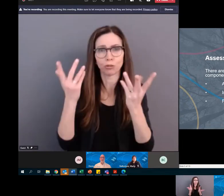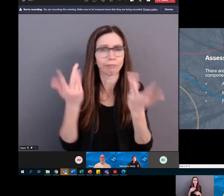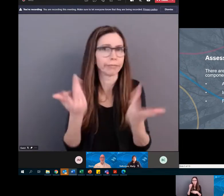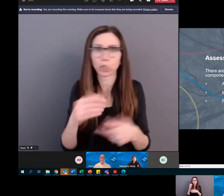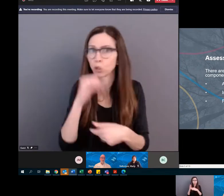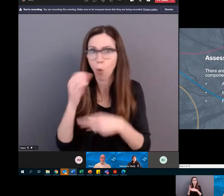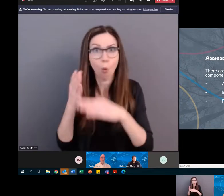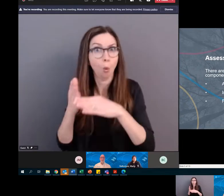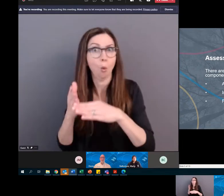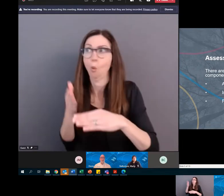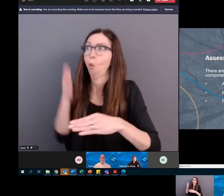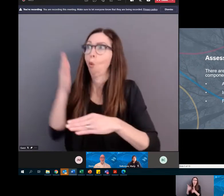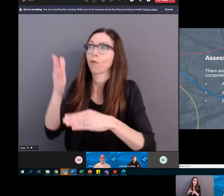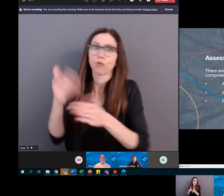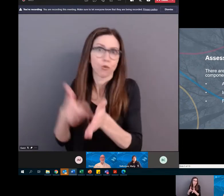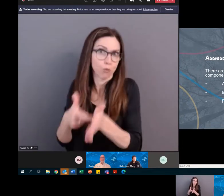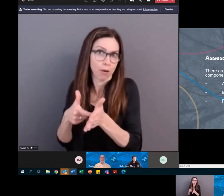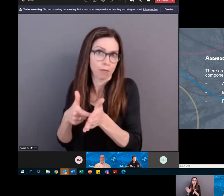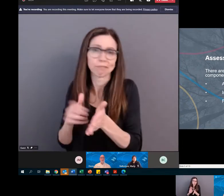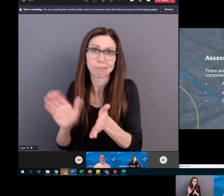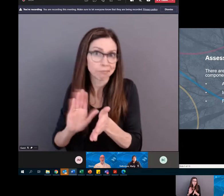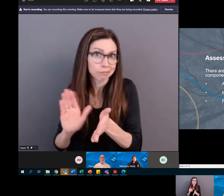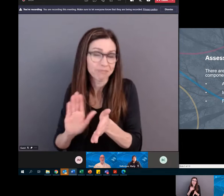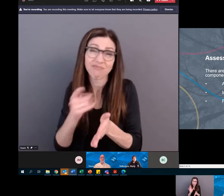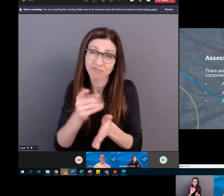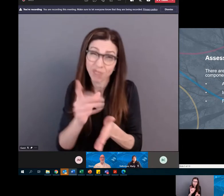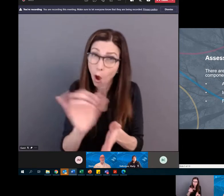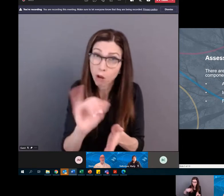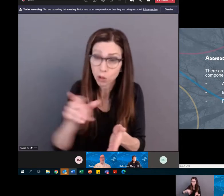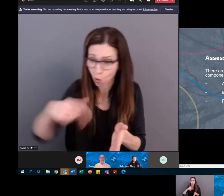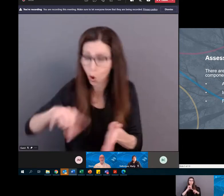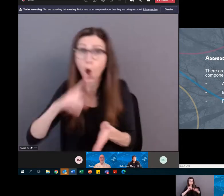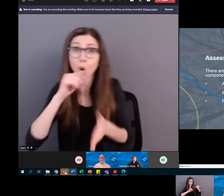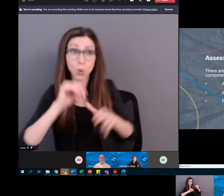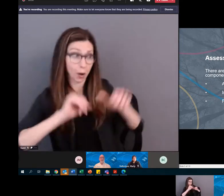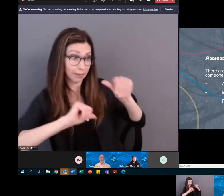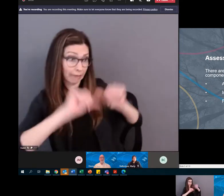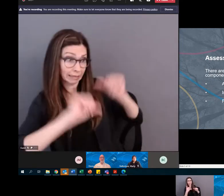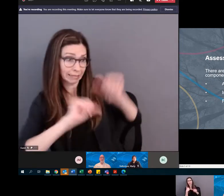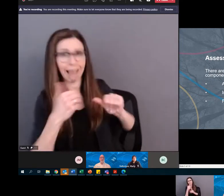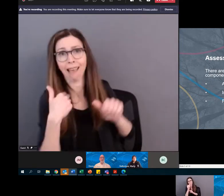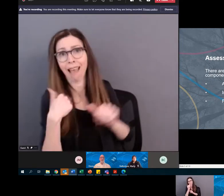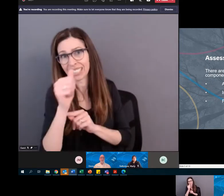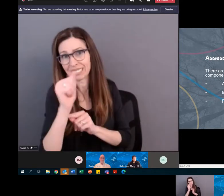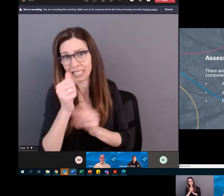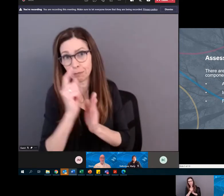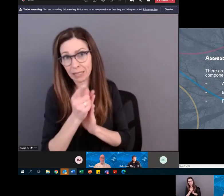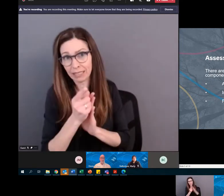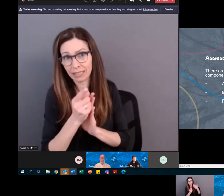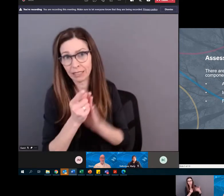You should note that peer assessors are advised to spend no more than 10 minutes